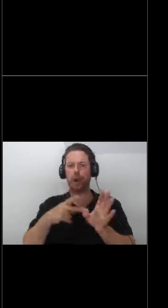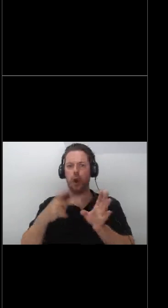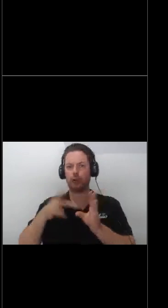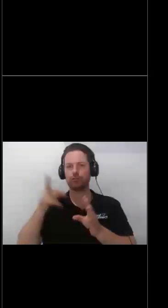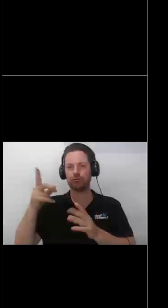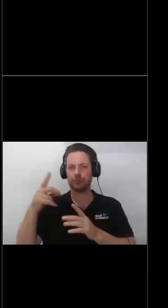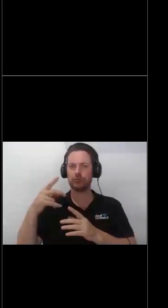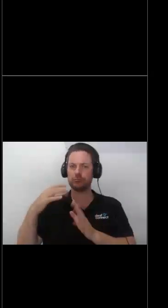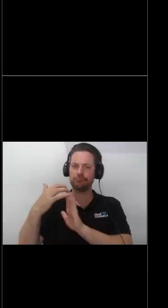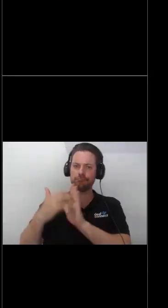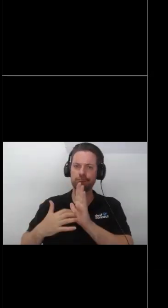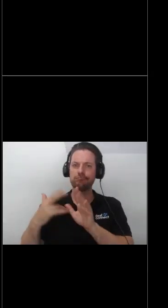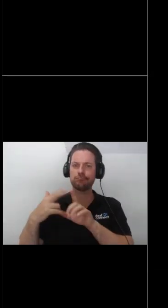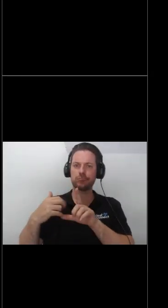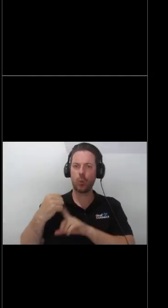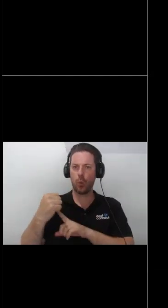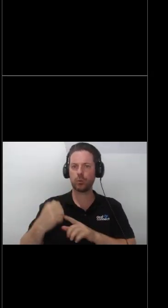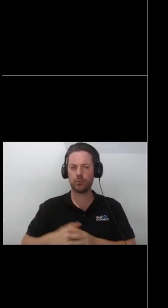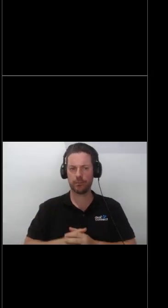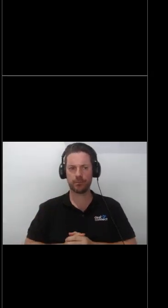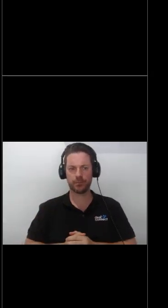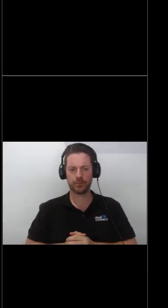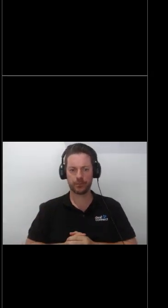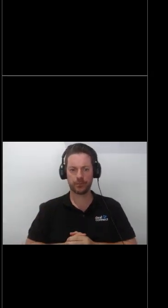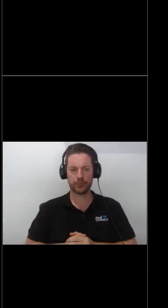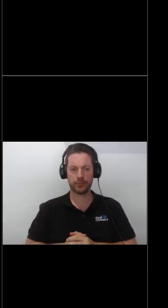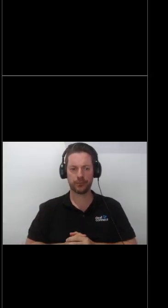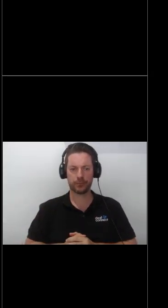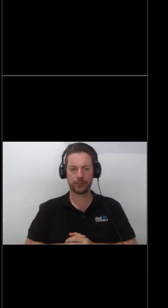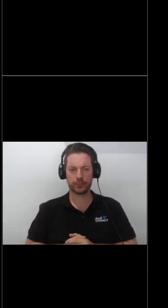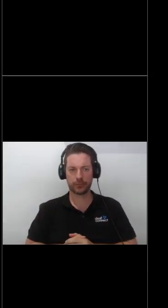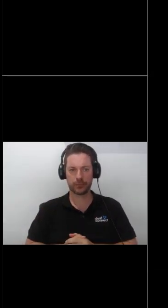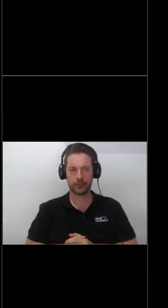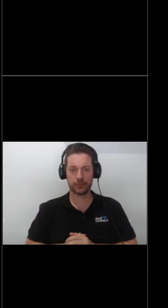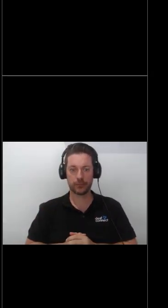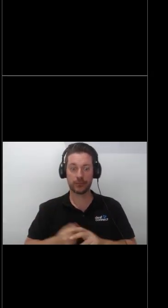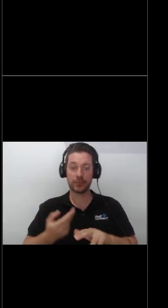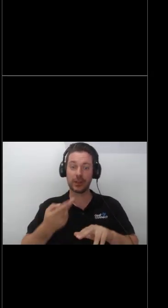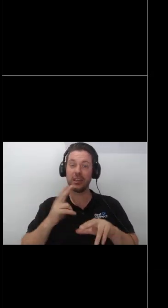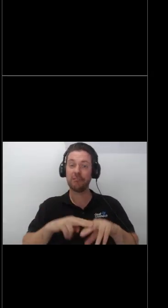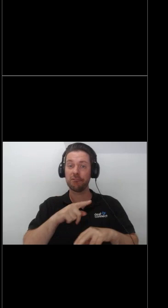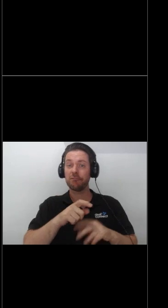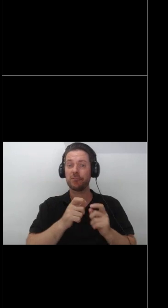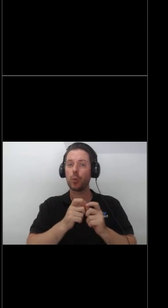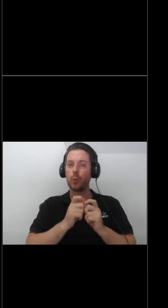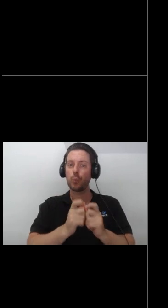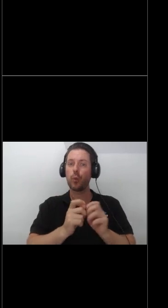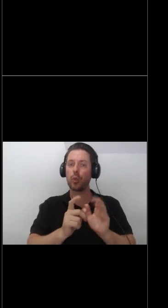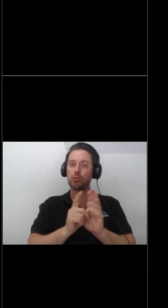And then if the matter has merit and the applicant satisfies